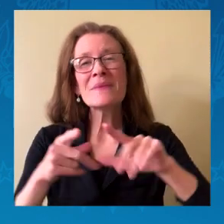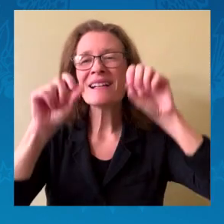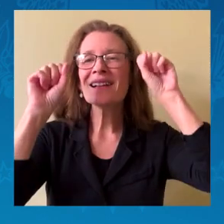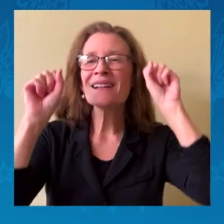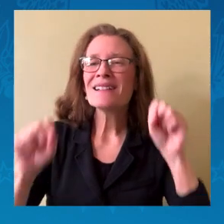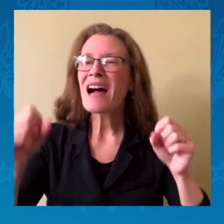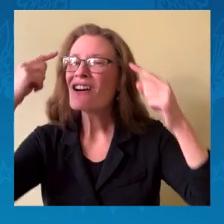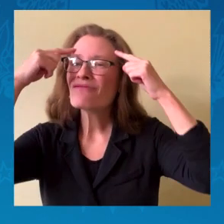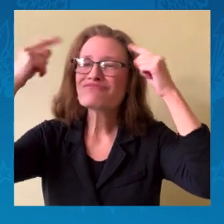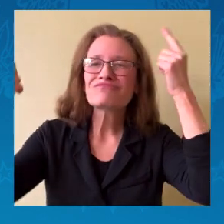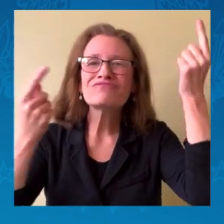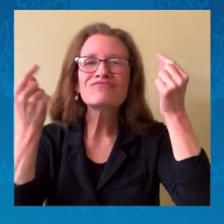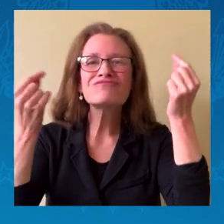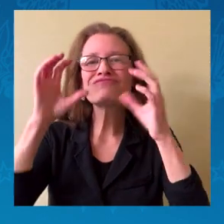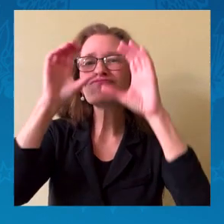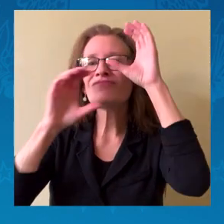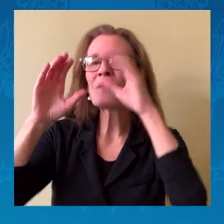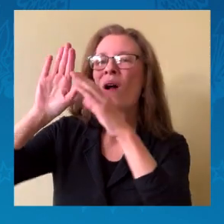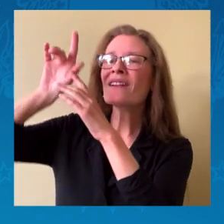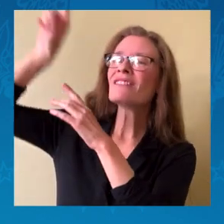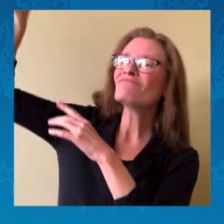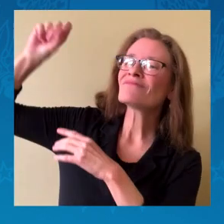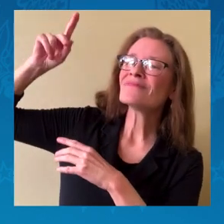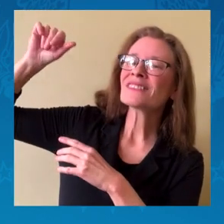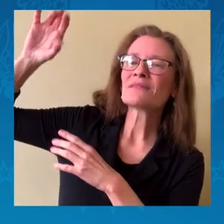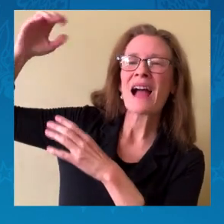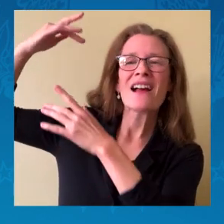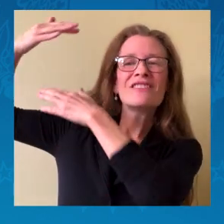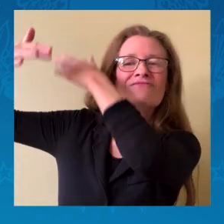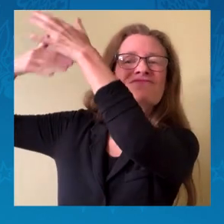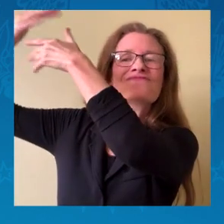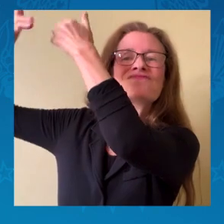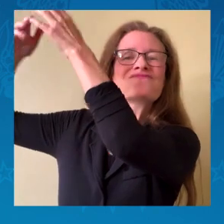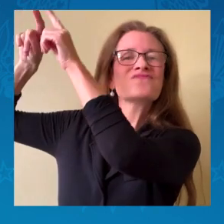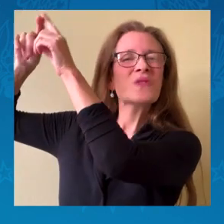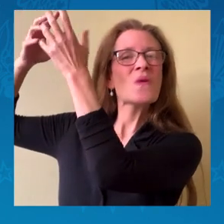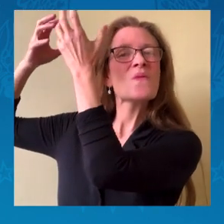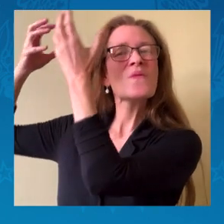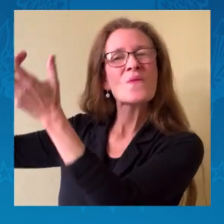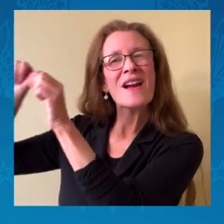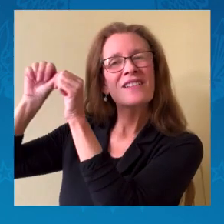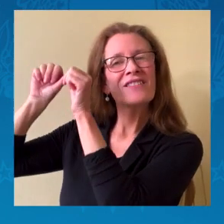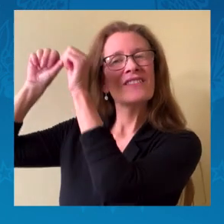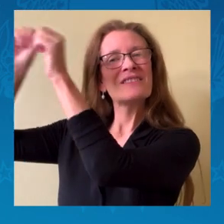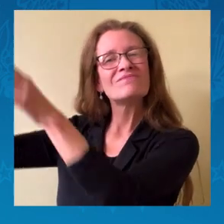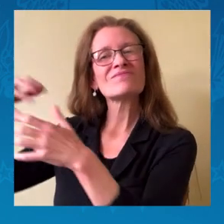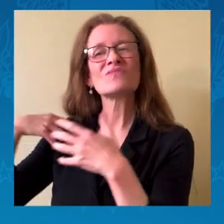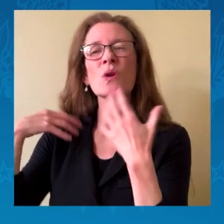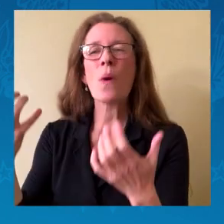we promote the effective implementation of best practices, standards and norms of responsible behavior